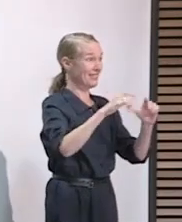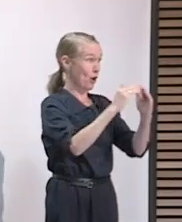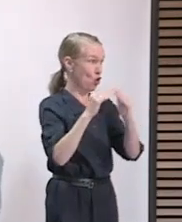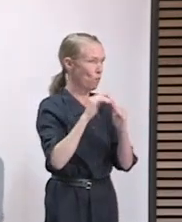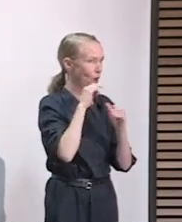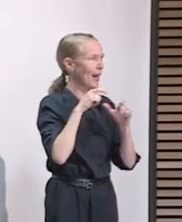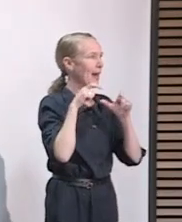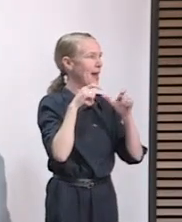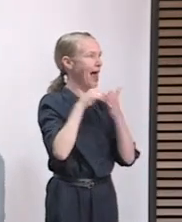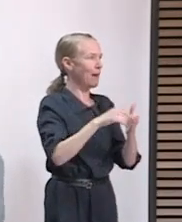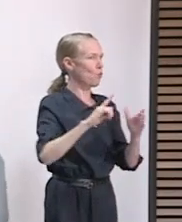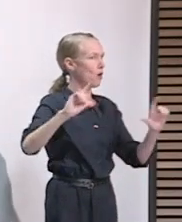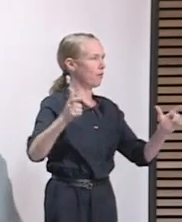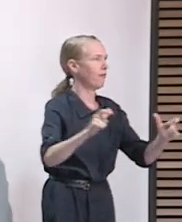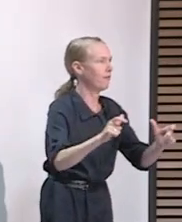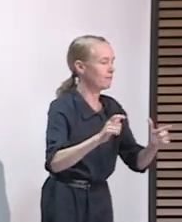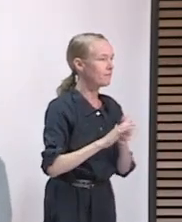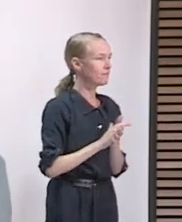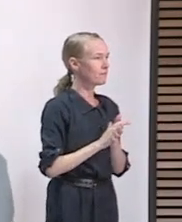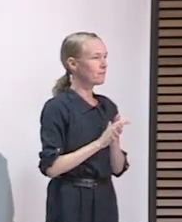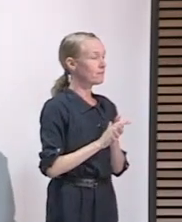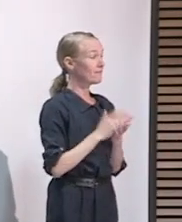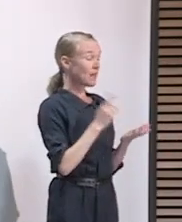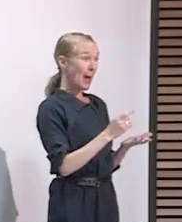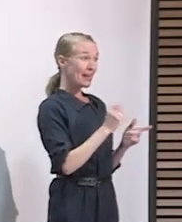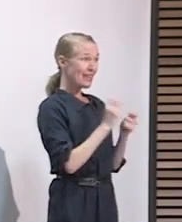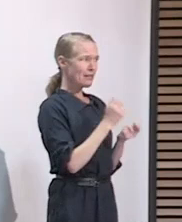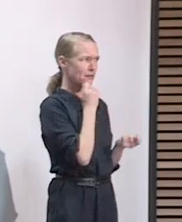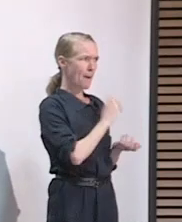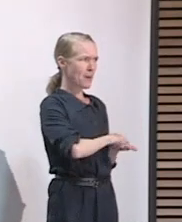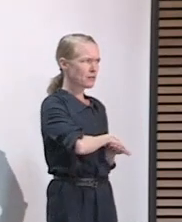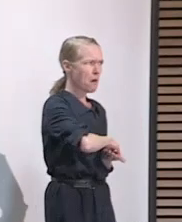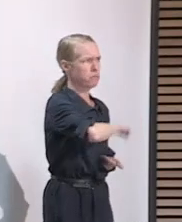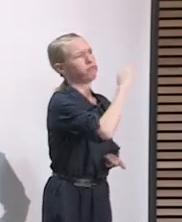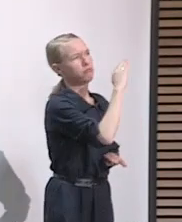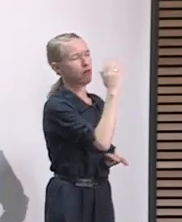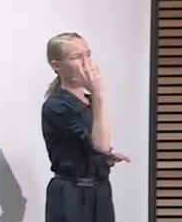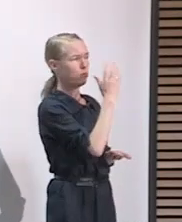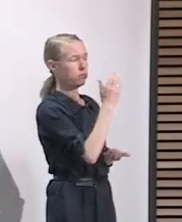limit any further spread. The sheer volume of testing that